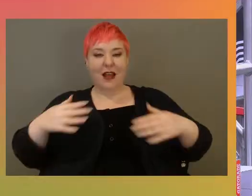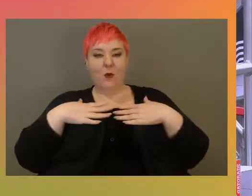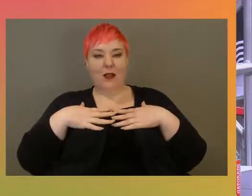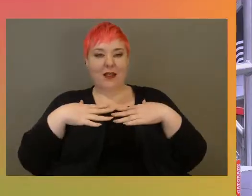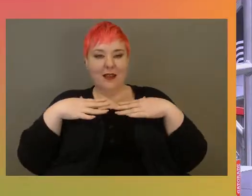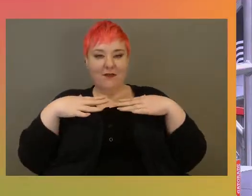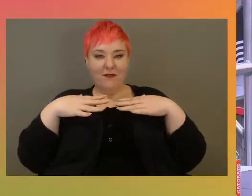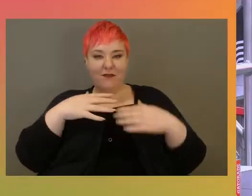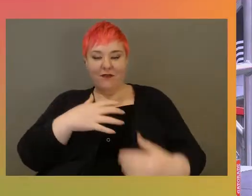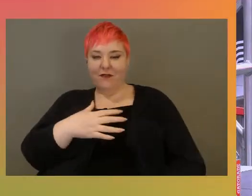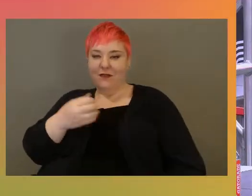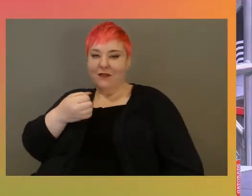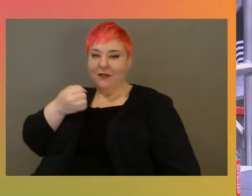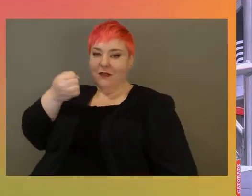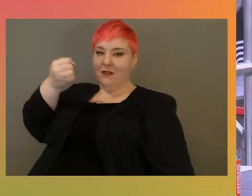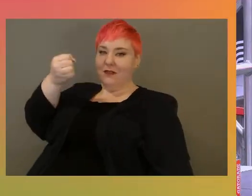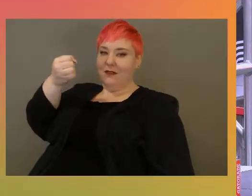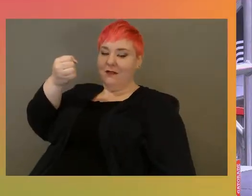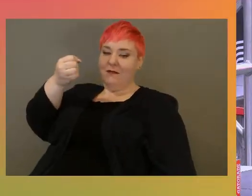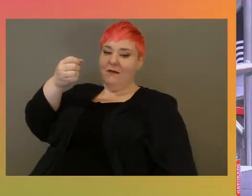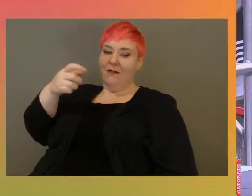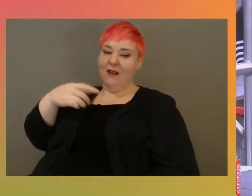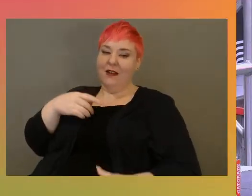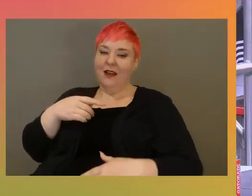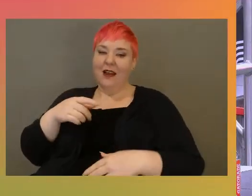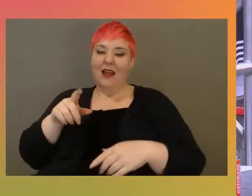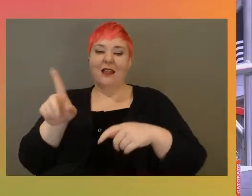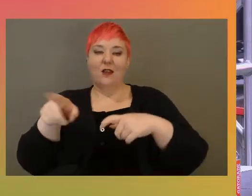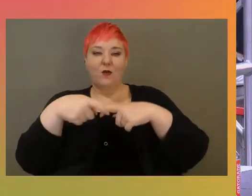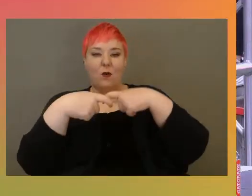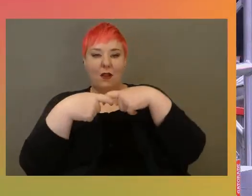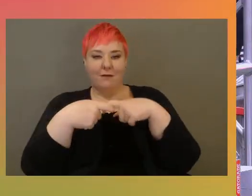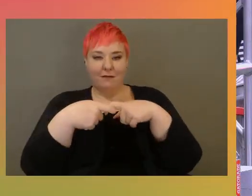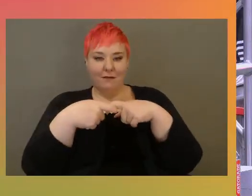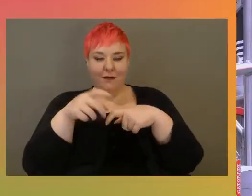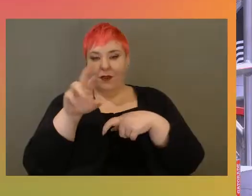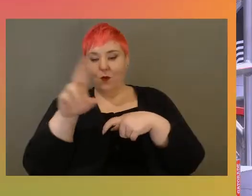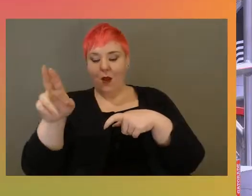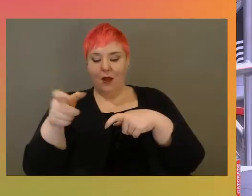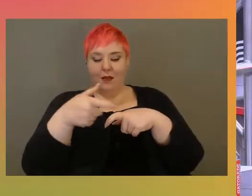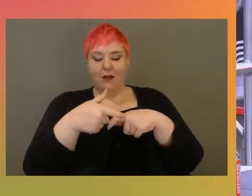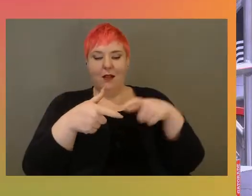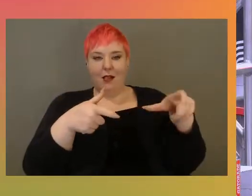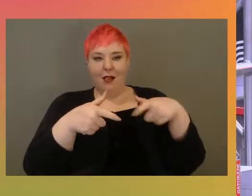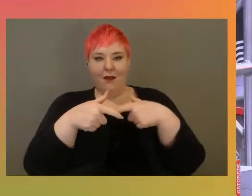ROCK TO THE FRONT OF YOUR SIT BONES, PLASTER YOUR LEGS, LIFT